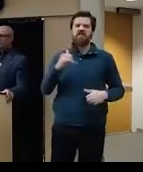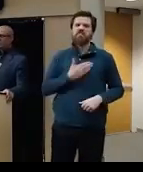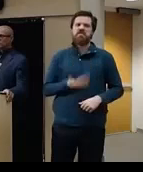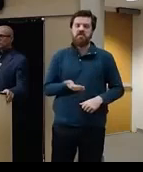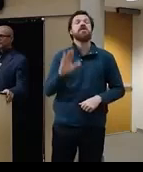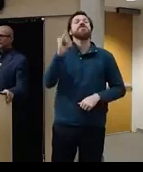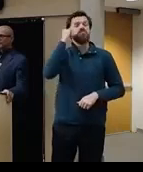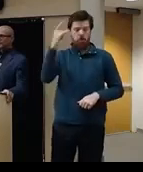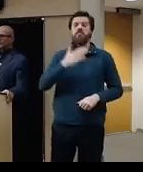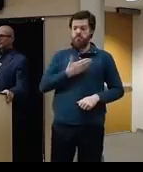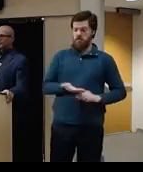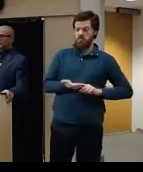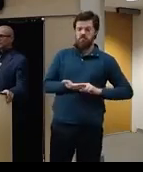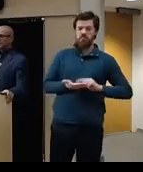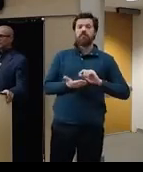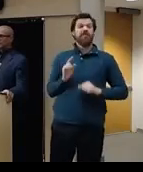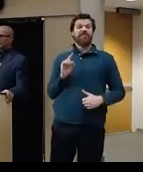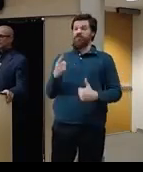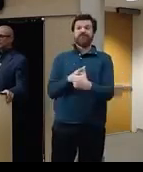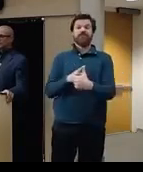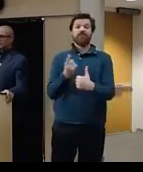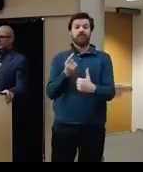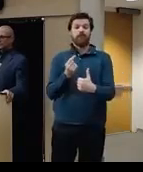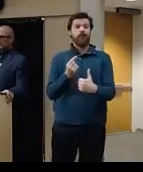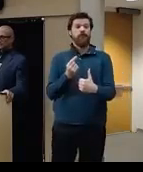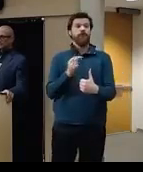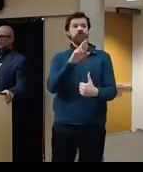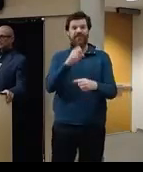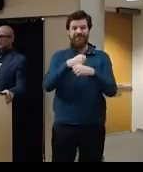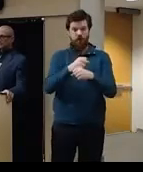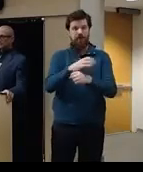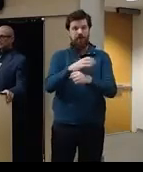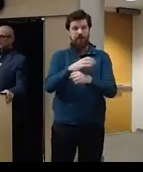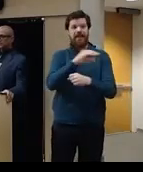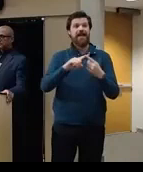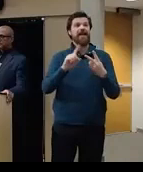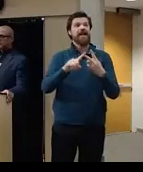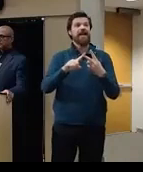were willingness the first thing they'd need to do is to reformulate Andor reframe the Technologies